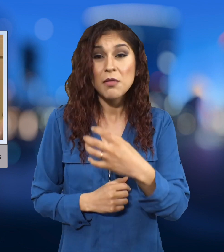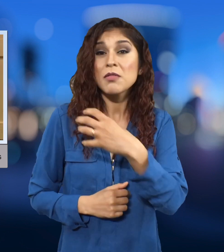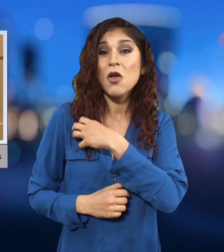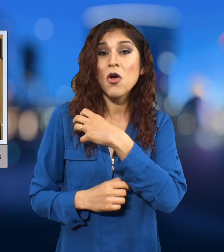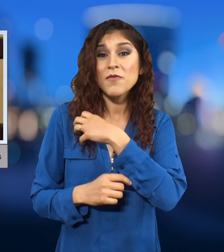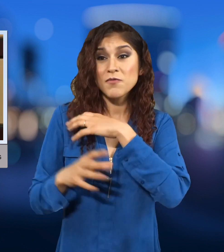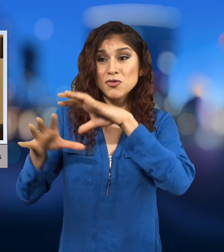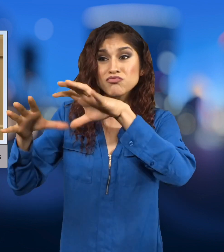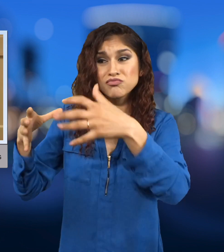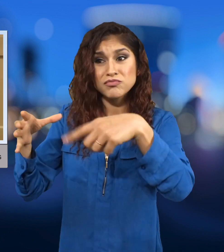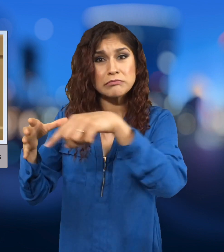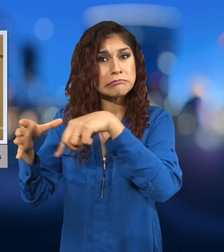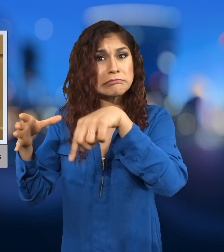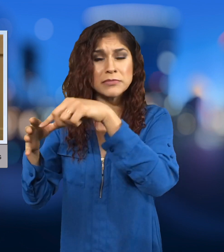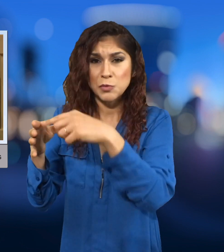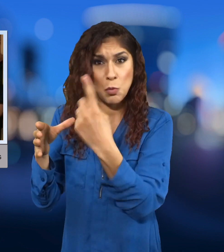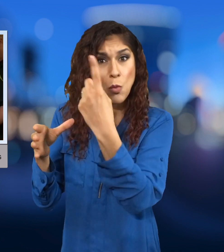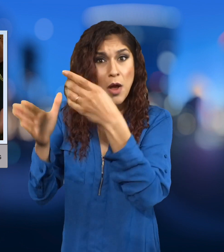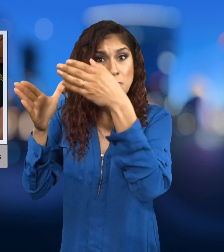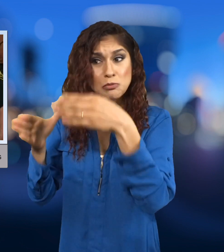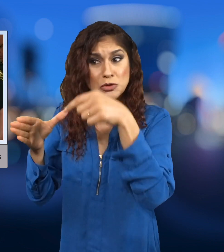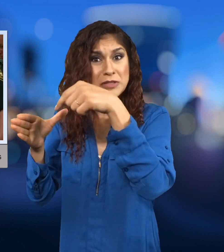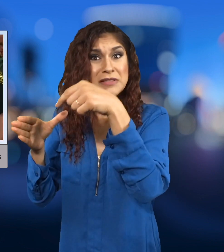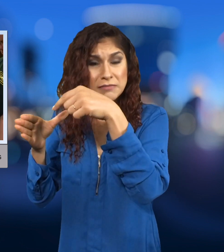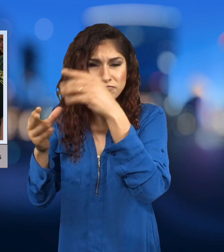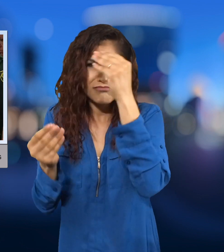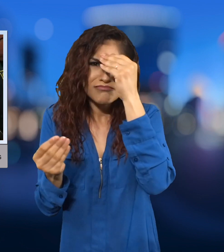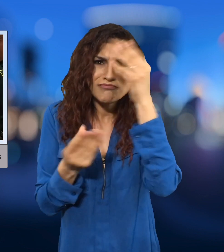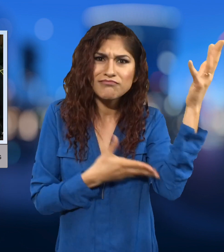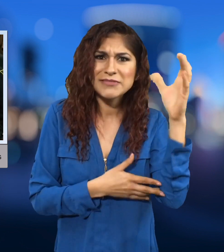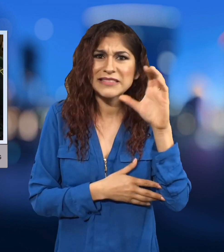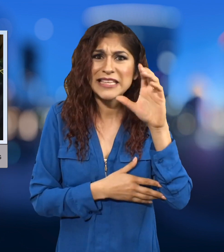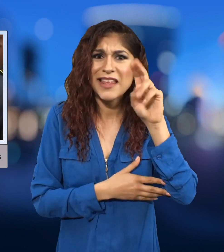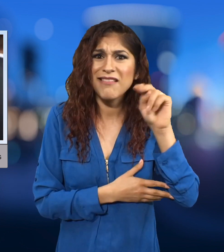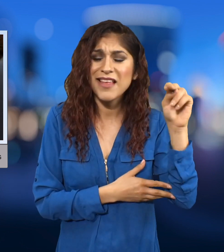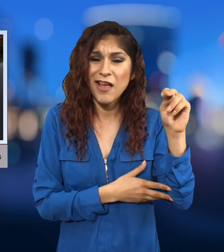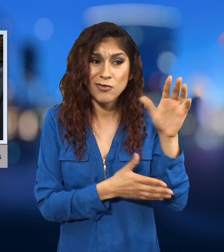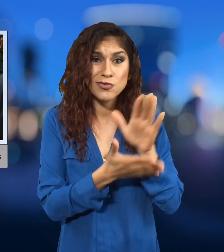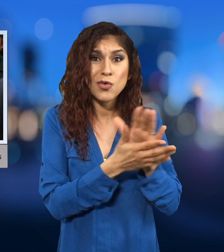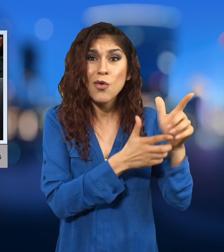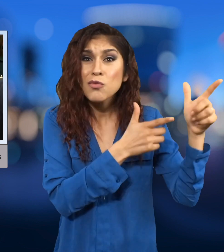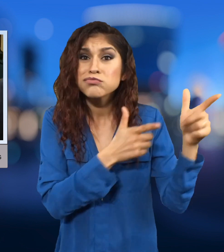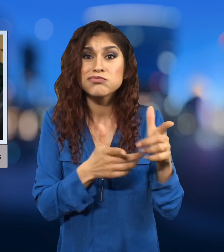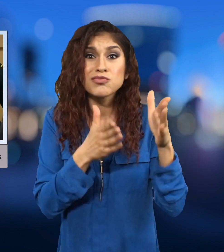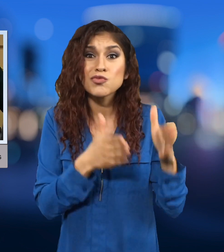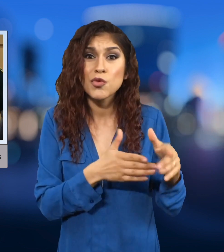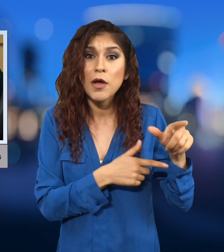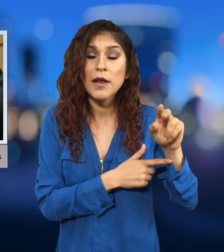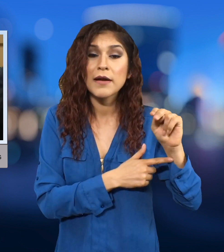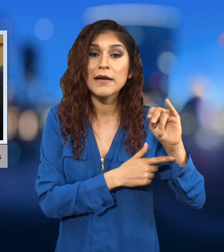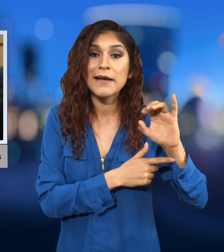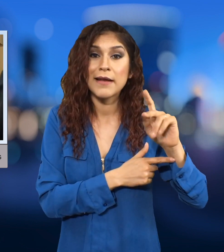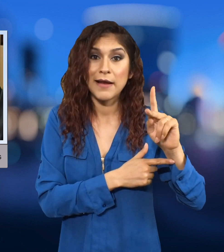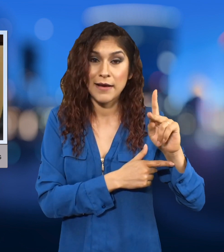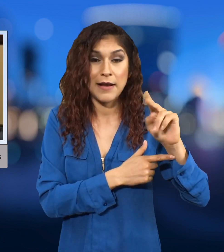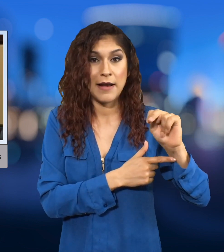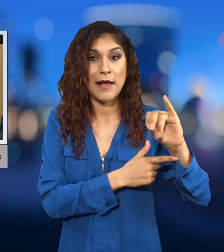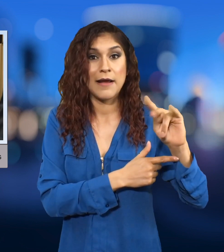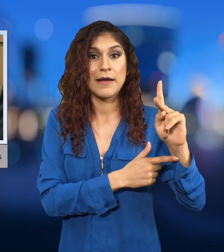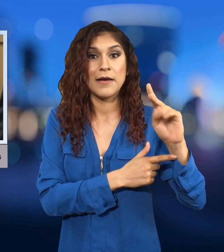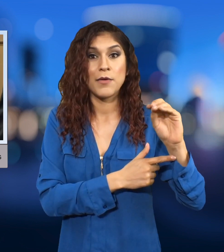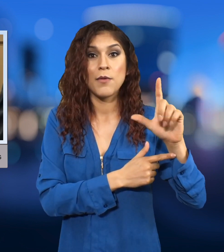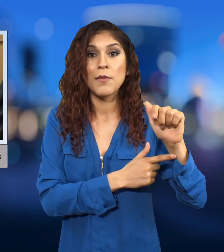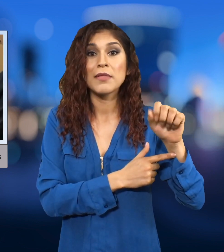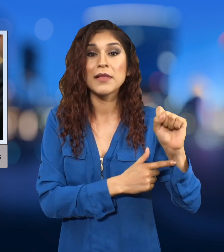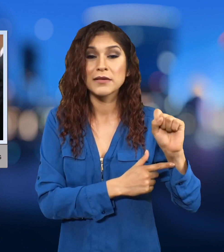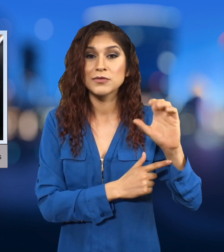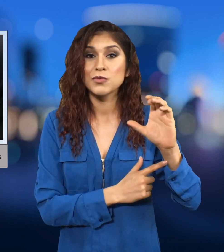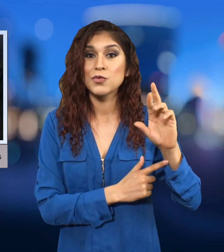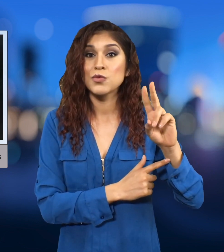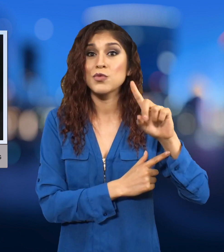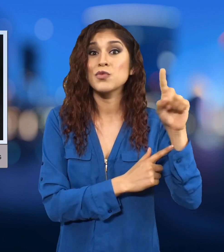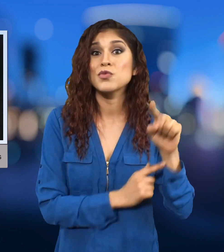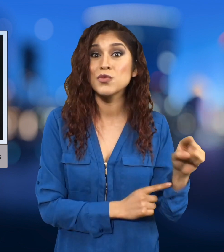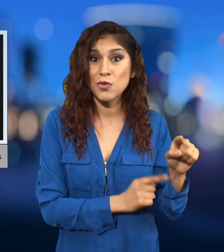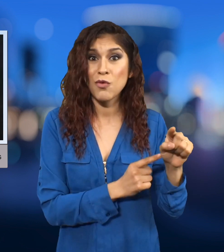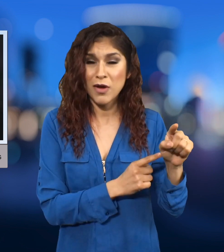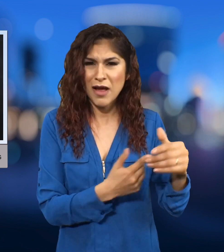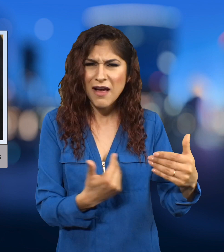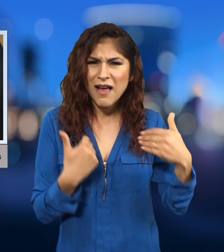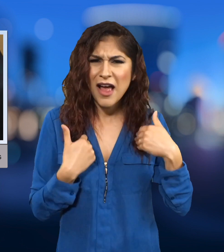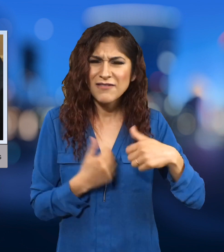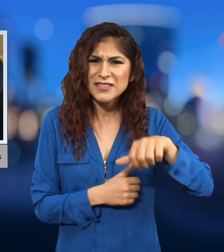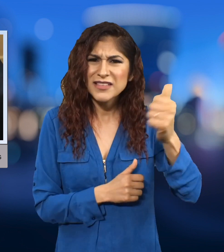A law enforcement source told CNN that school shooter Nikolas Cruz had obtained at least